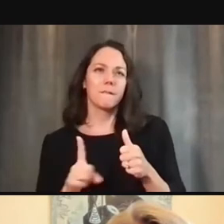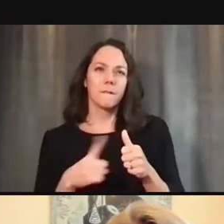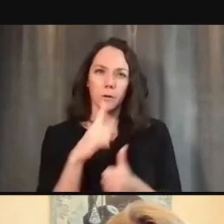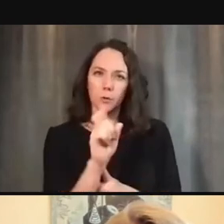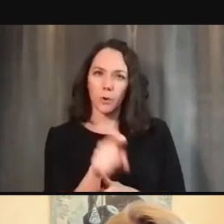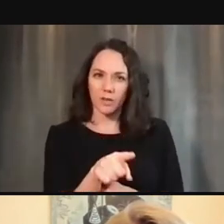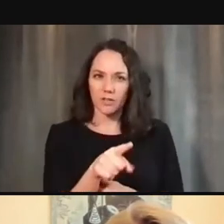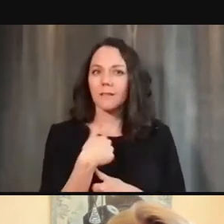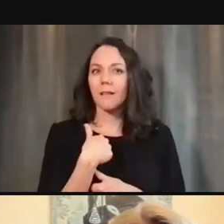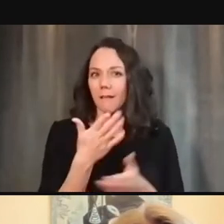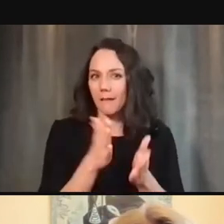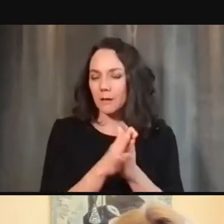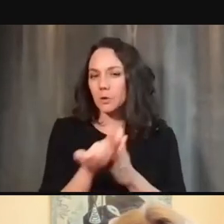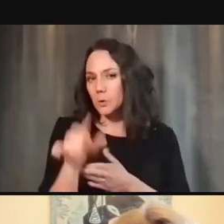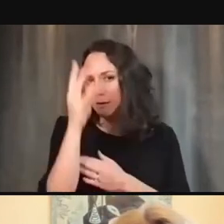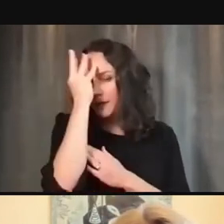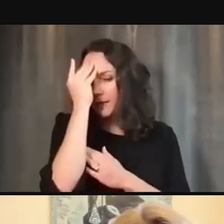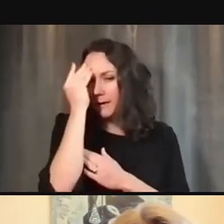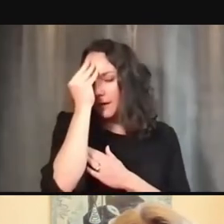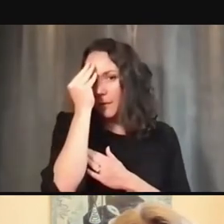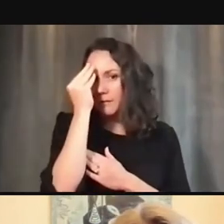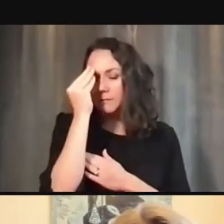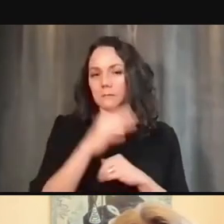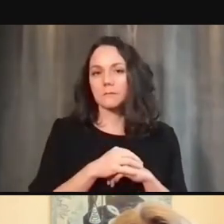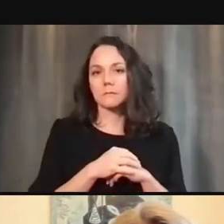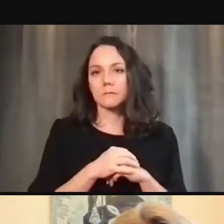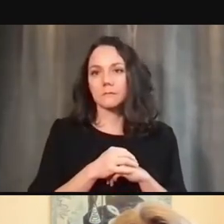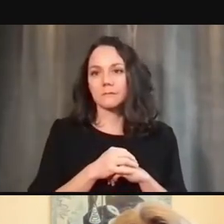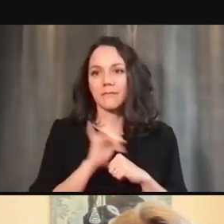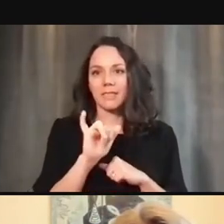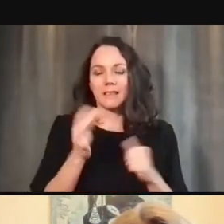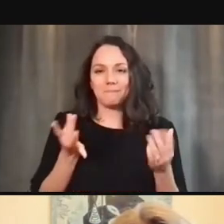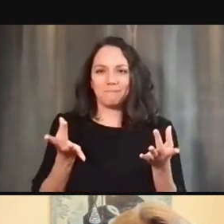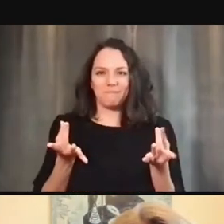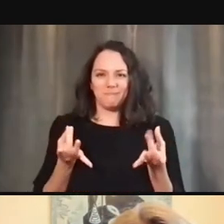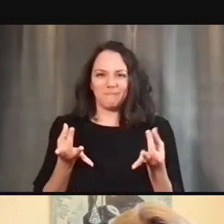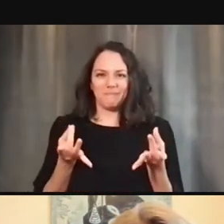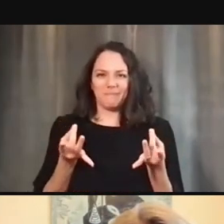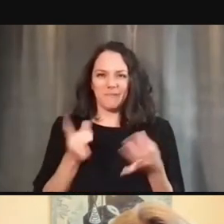about, which is about the thorny issue of outcomes,